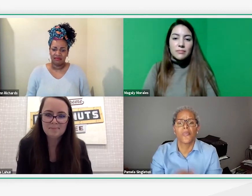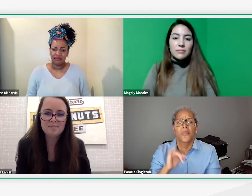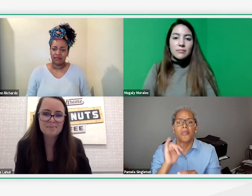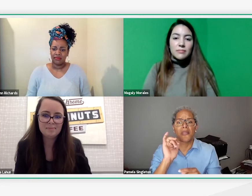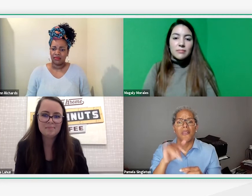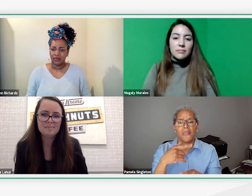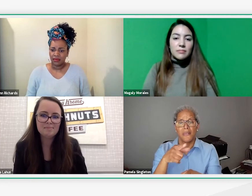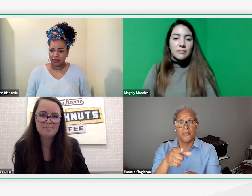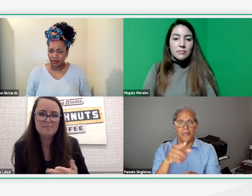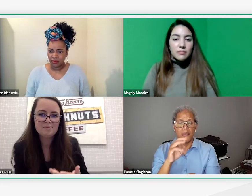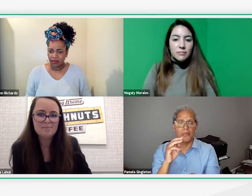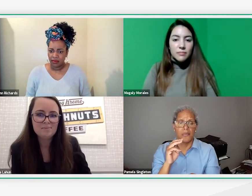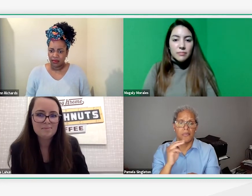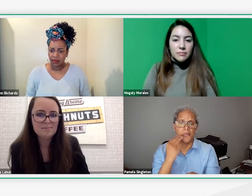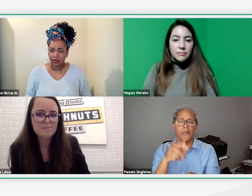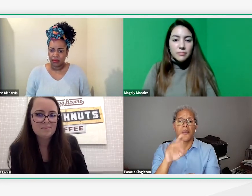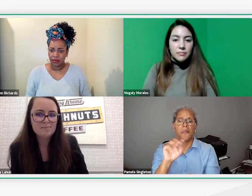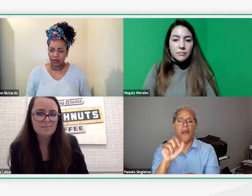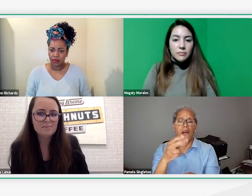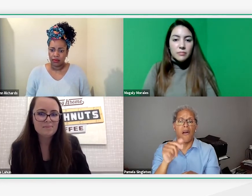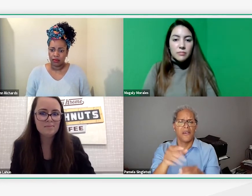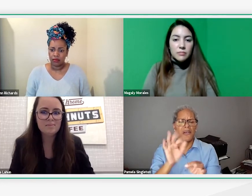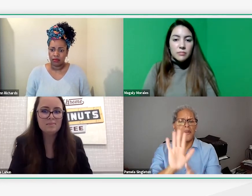Oh wow. Yeah. >>PAMELA SINGLETON: